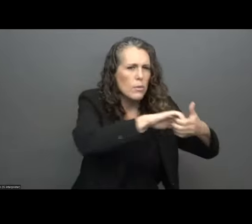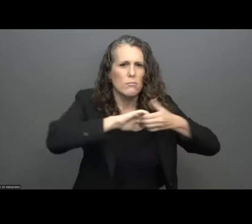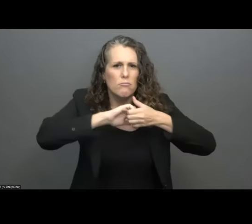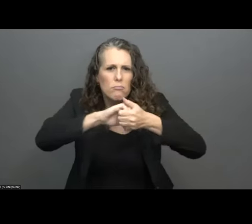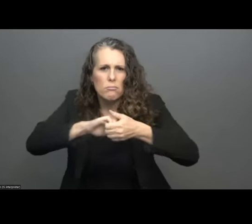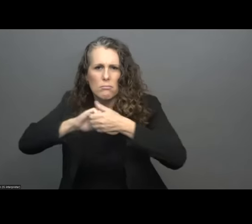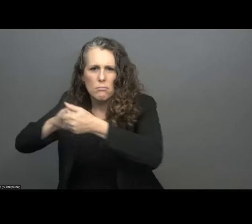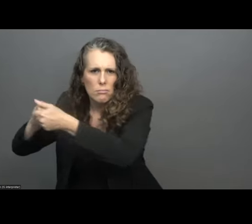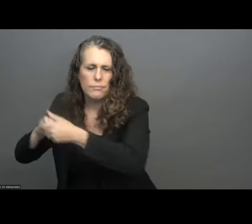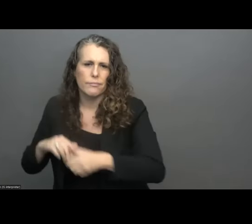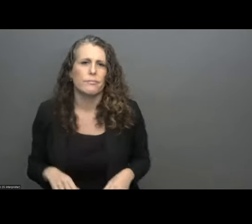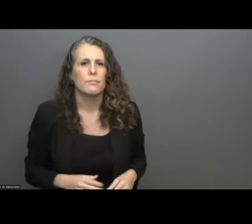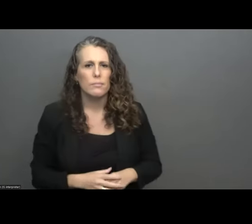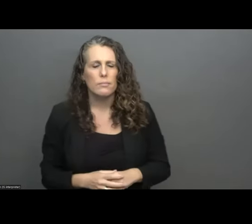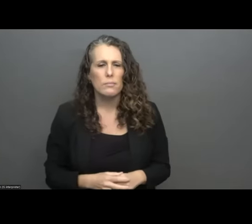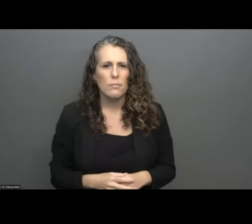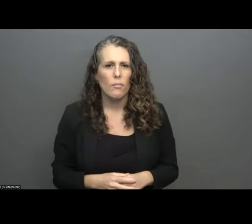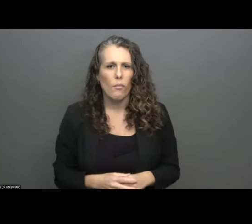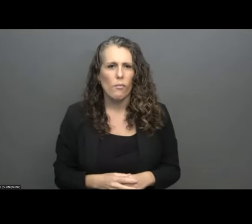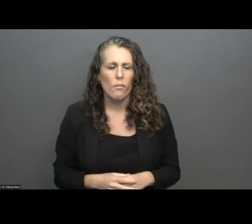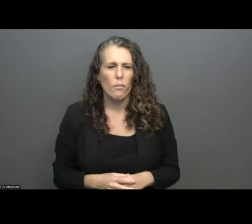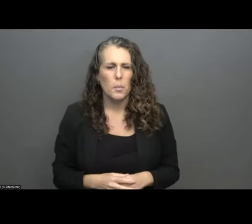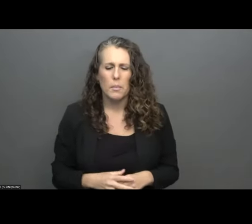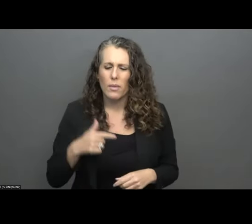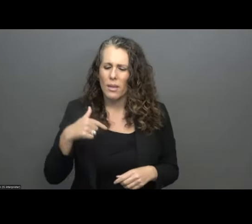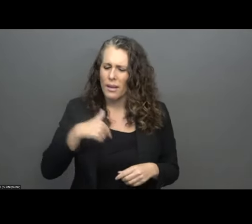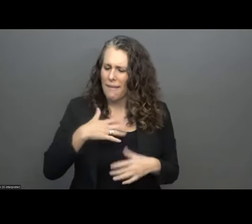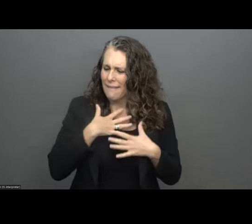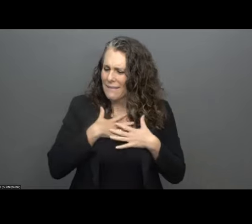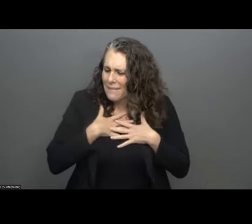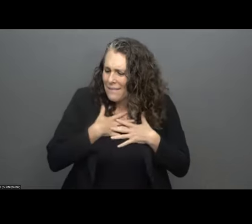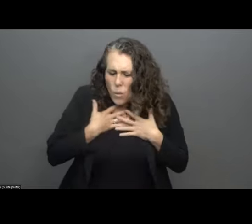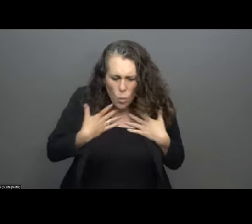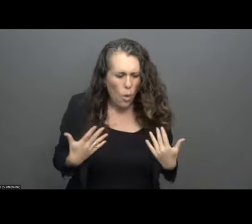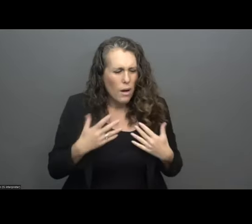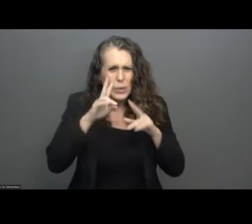the organization, and we believe we can help to advance the carriers have